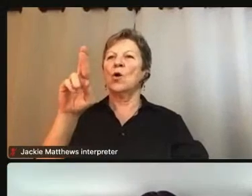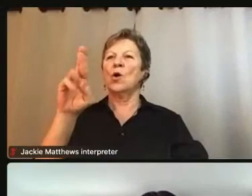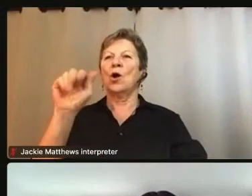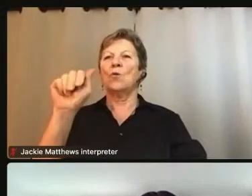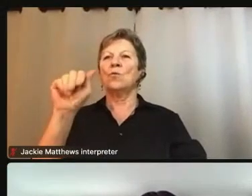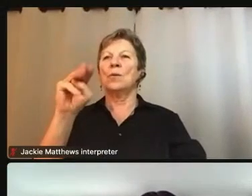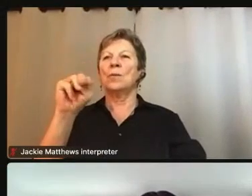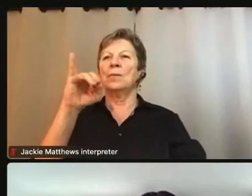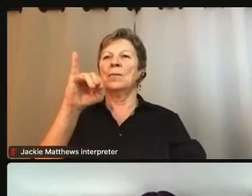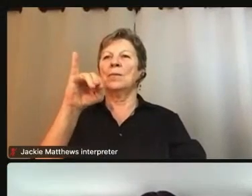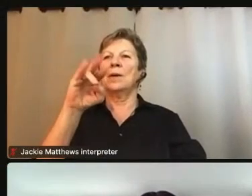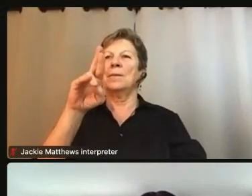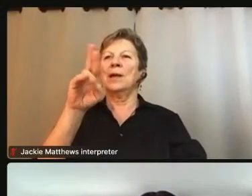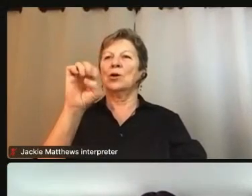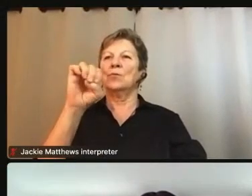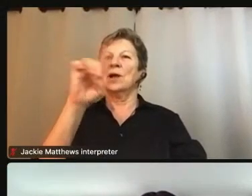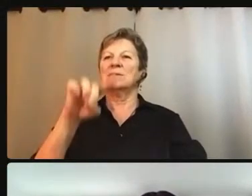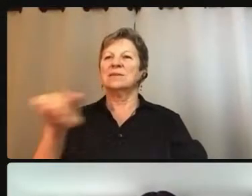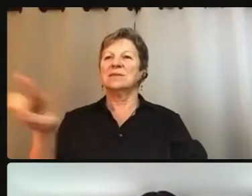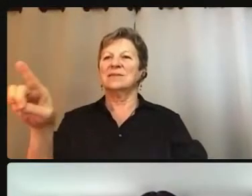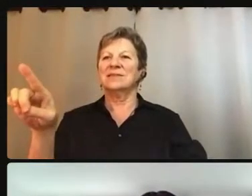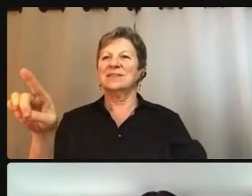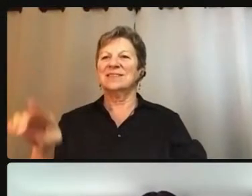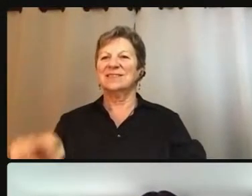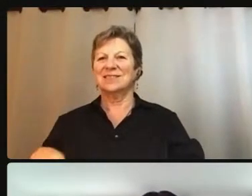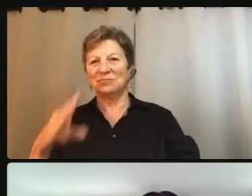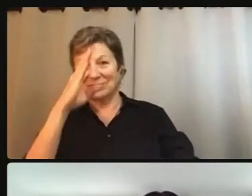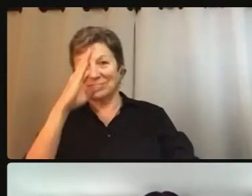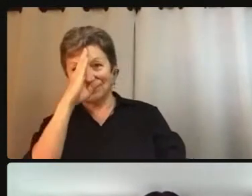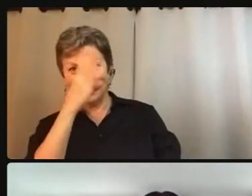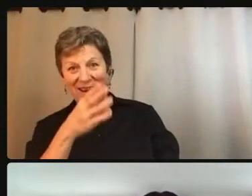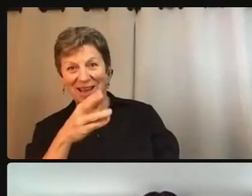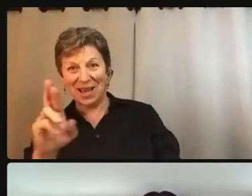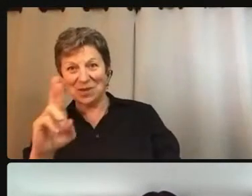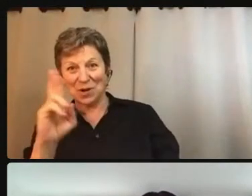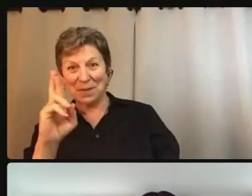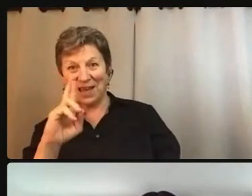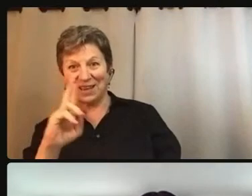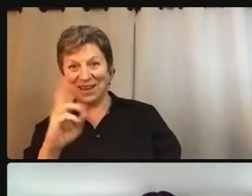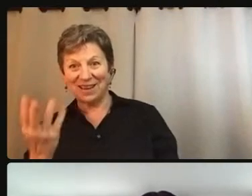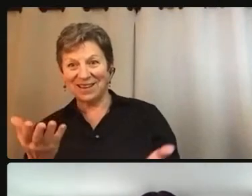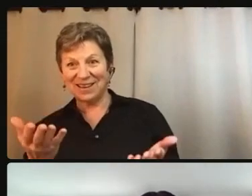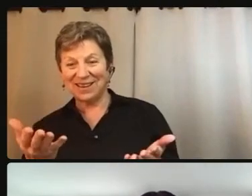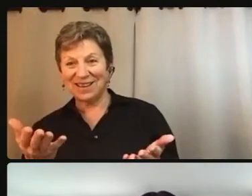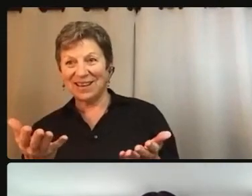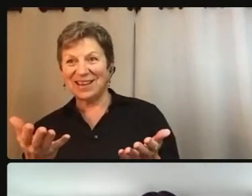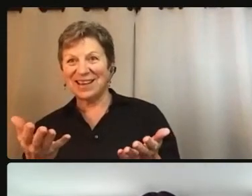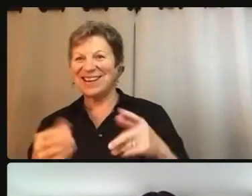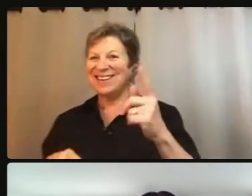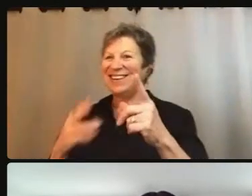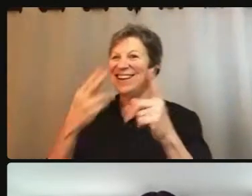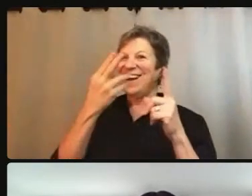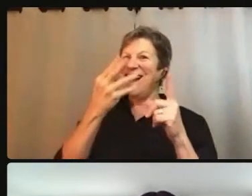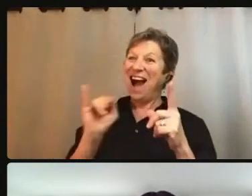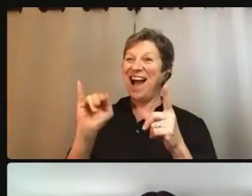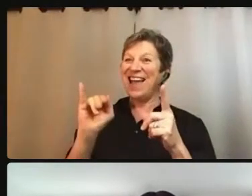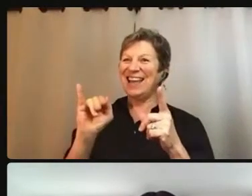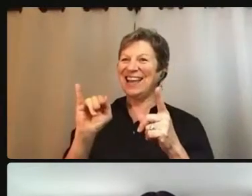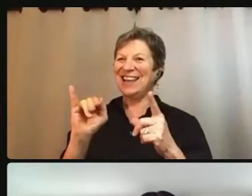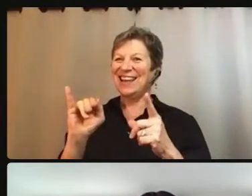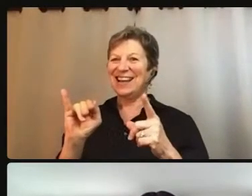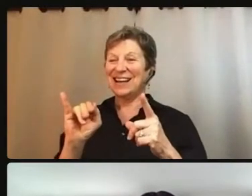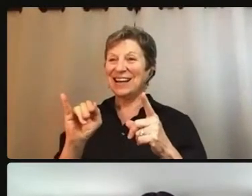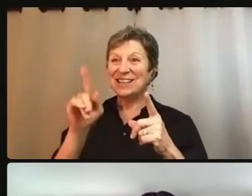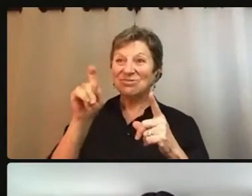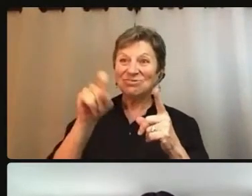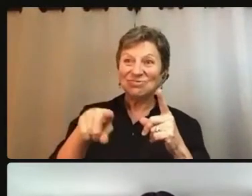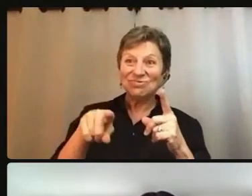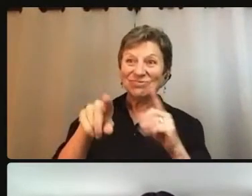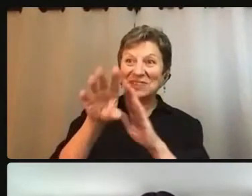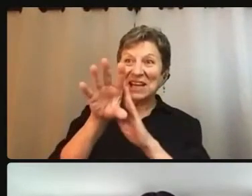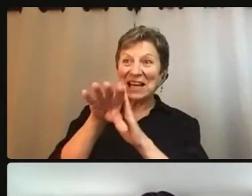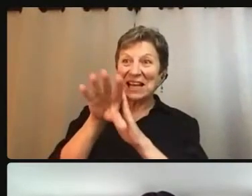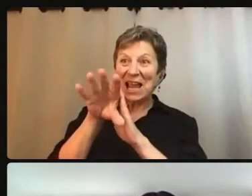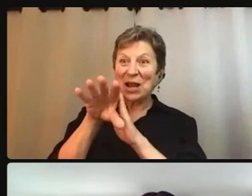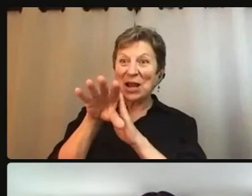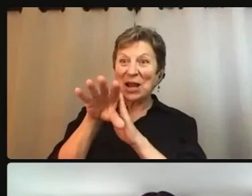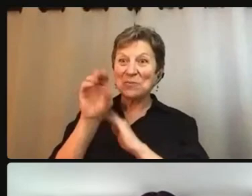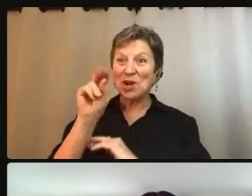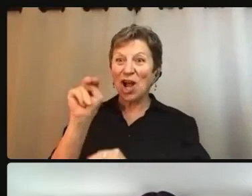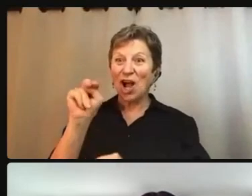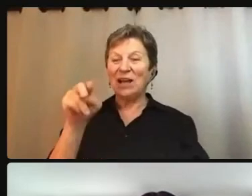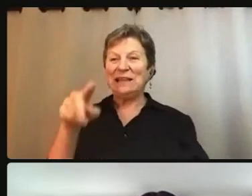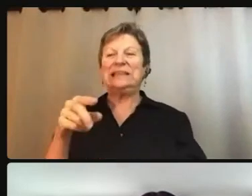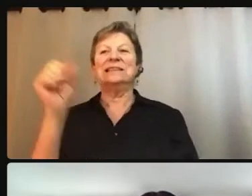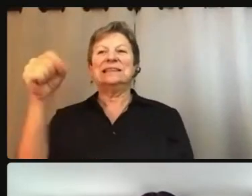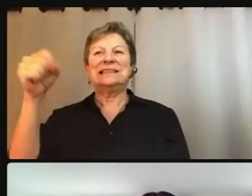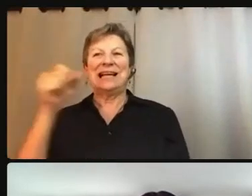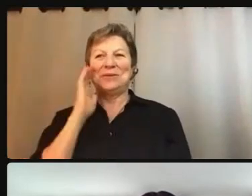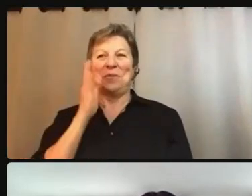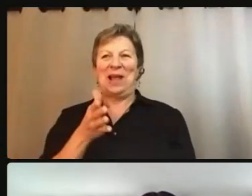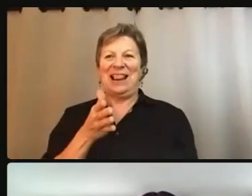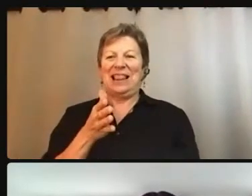RAMIREZ.